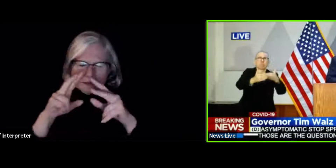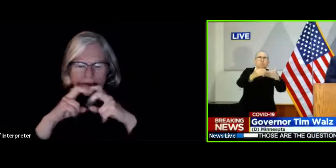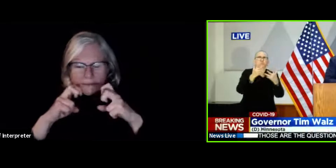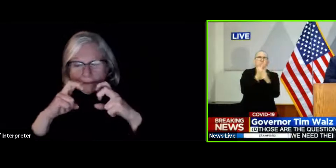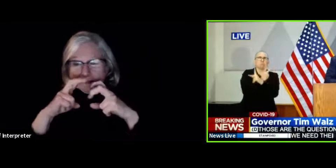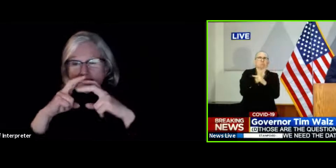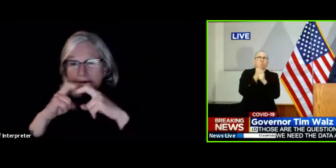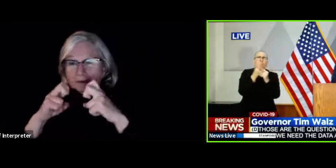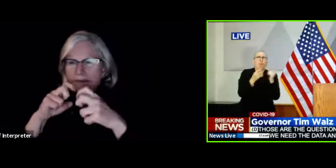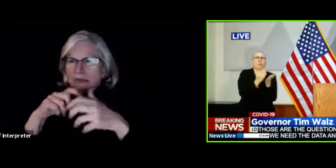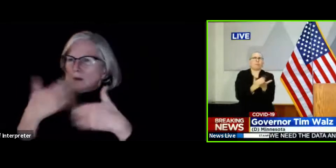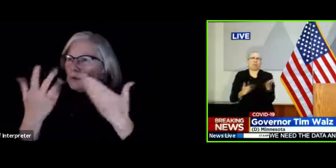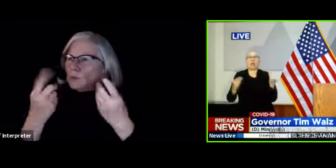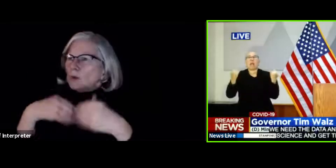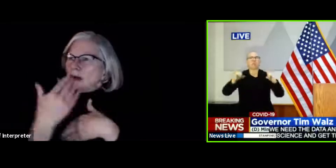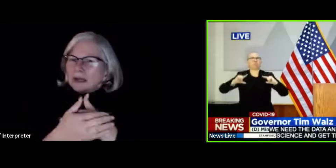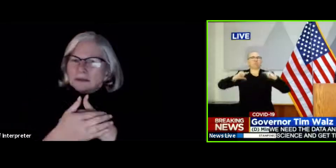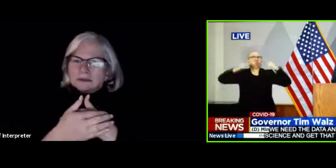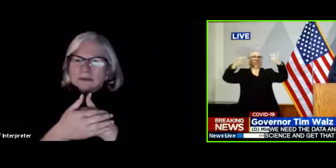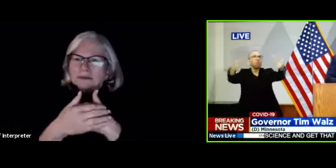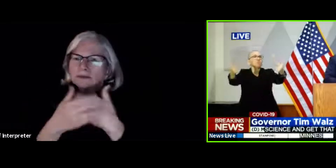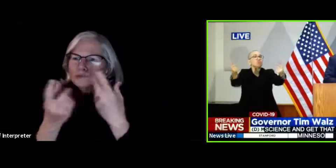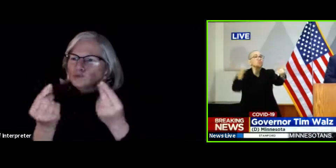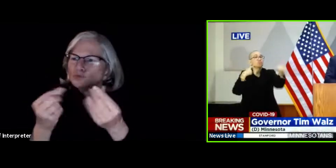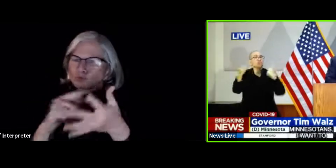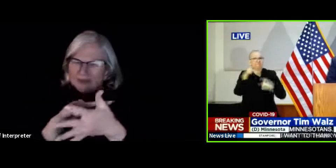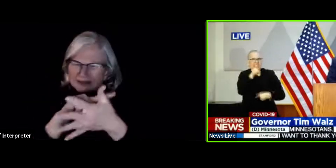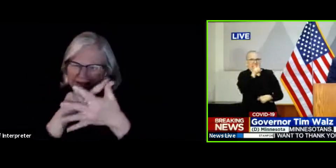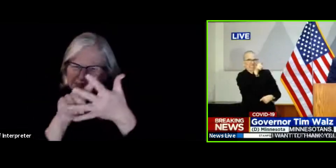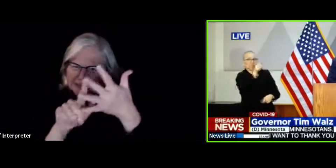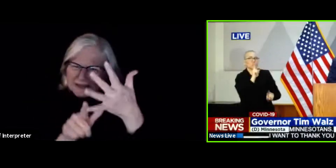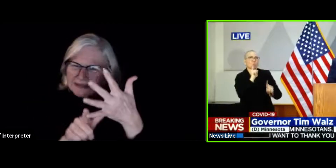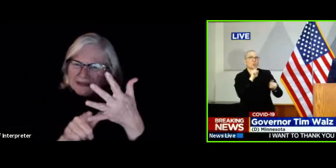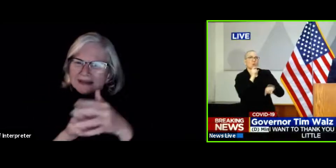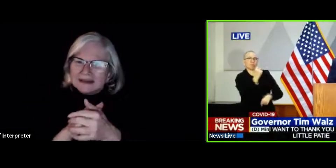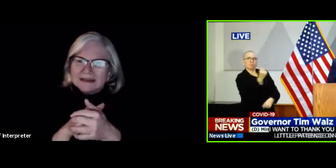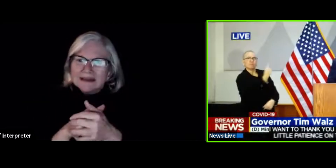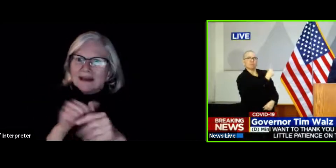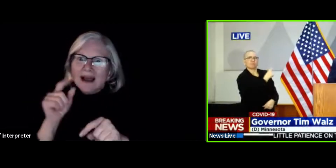≫ GOVERNOR, DO YOU HAVE BARTENDERS GUILDS SENT YOU A MESSAGE ASKING